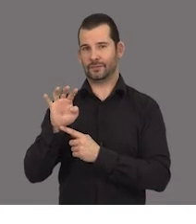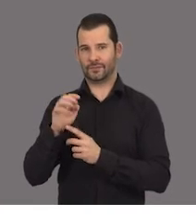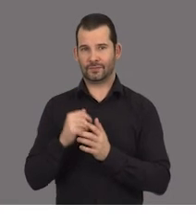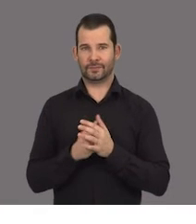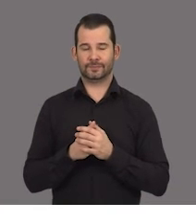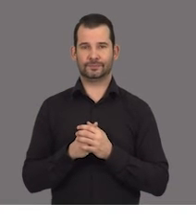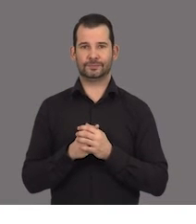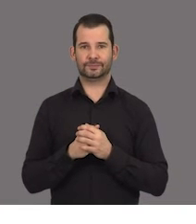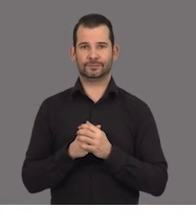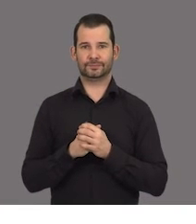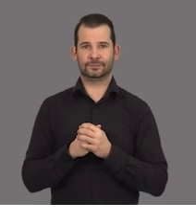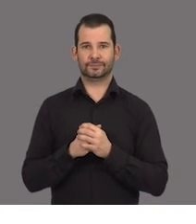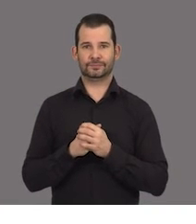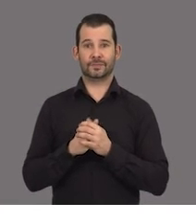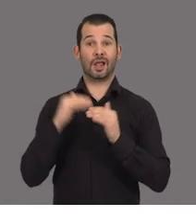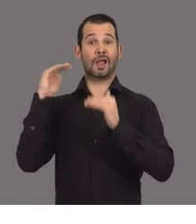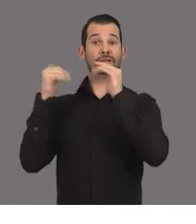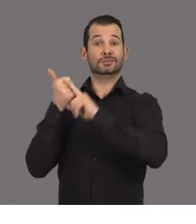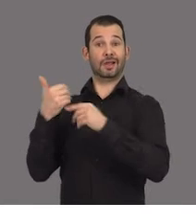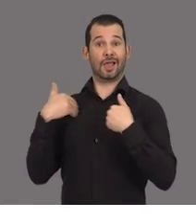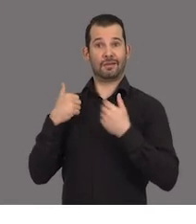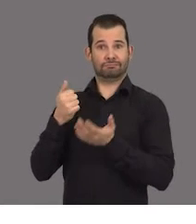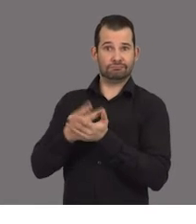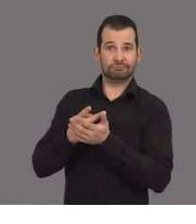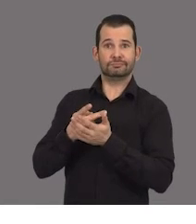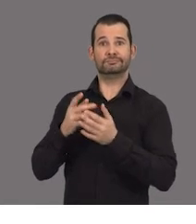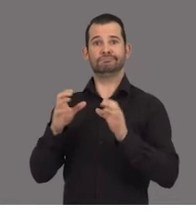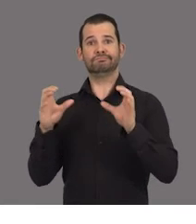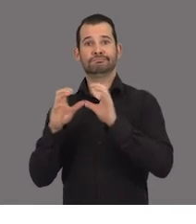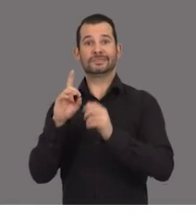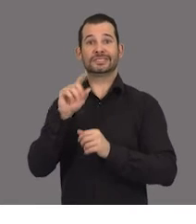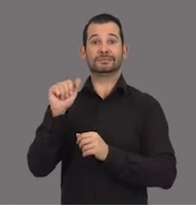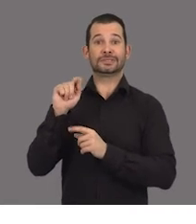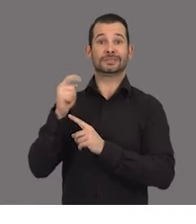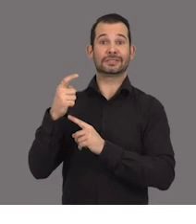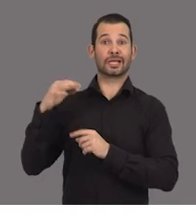Adults with a valid disability tax credit certificate and children under